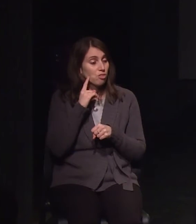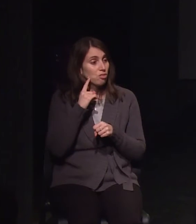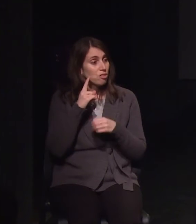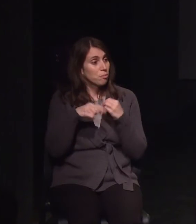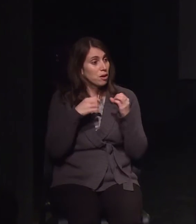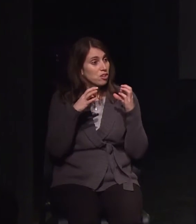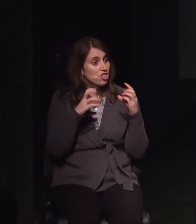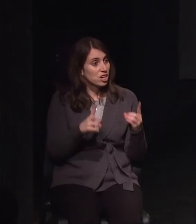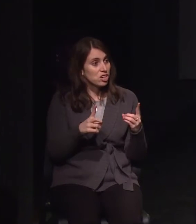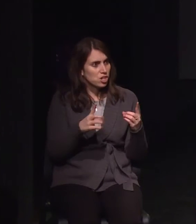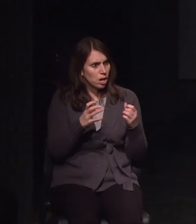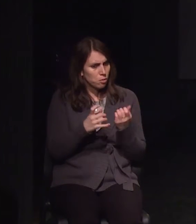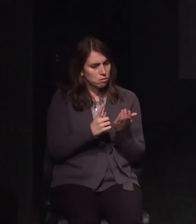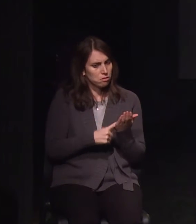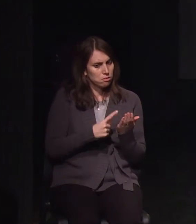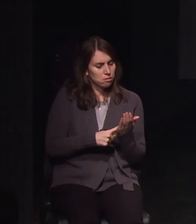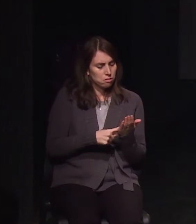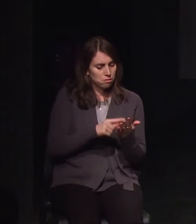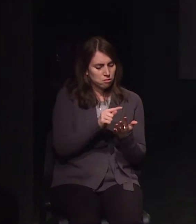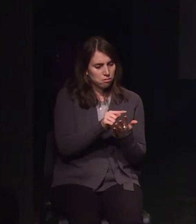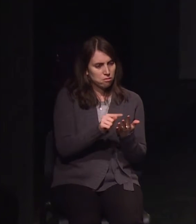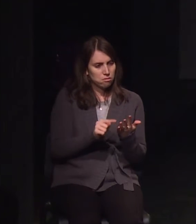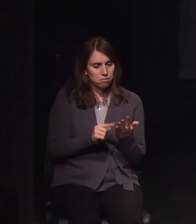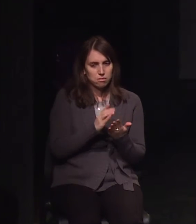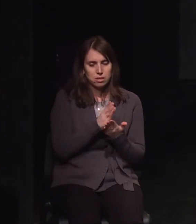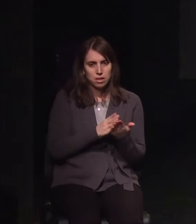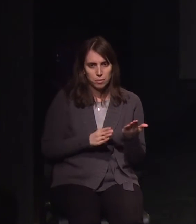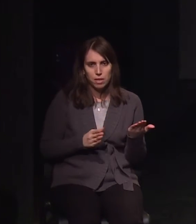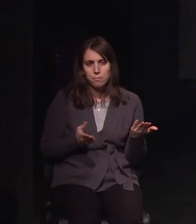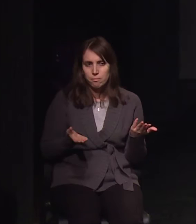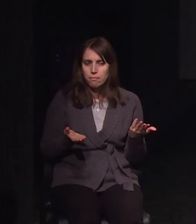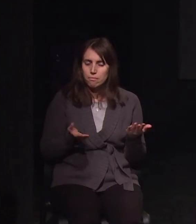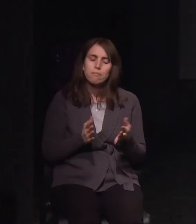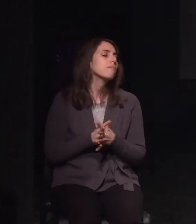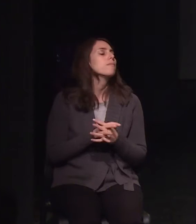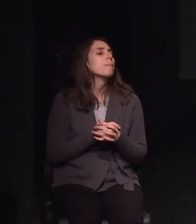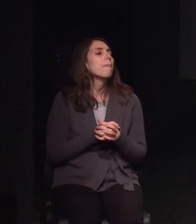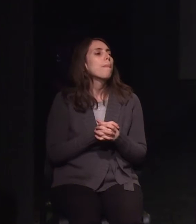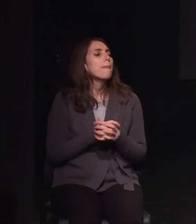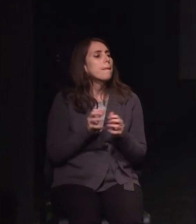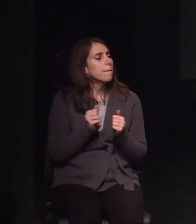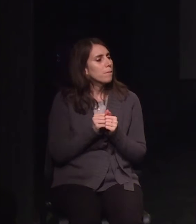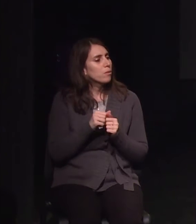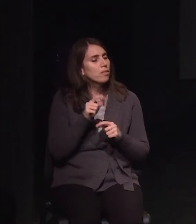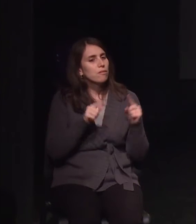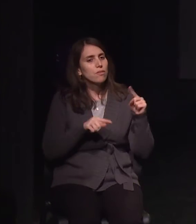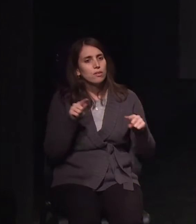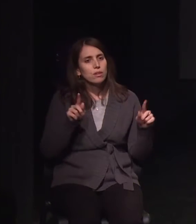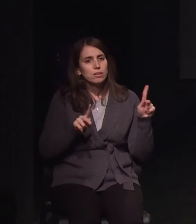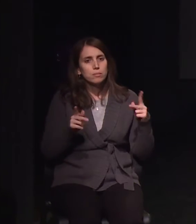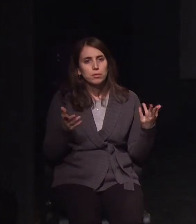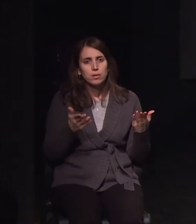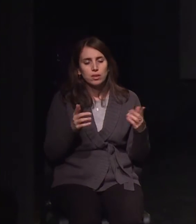to drill down on some of those at some point with various people here, but one of the things